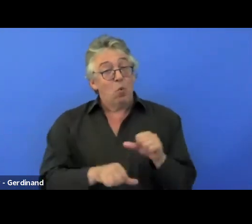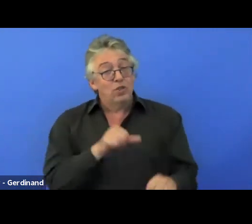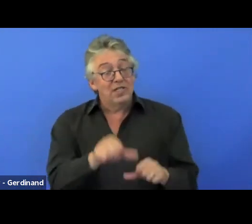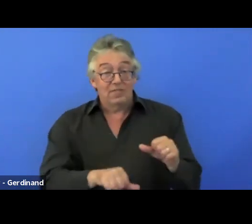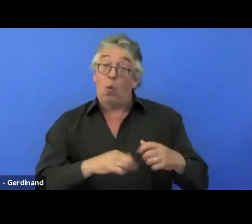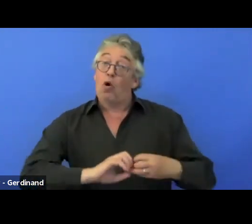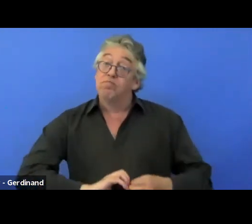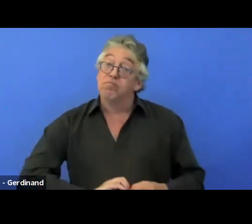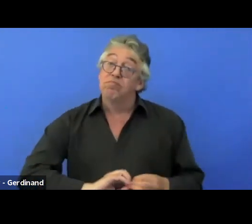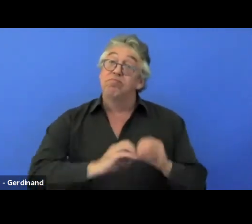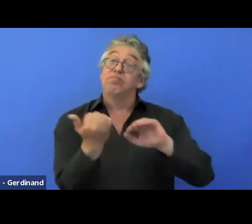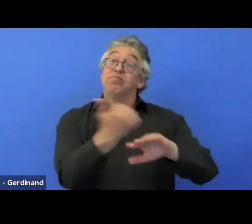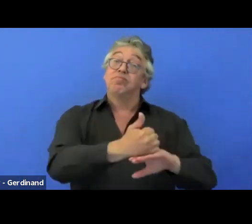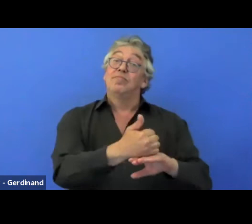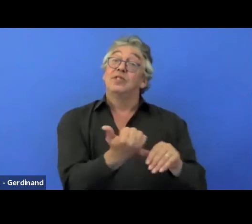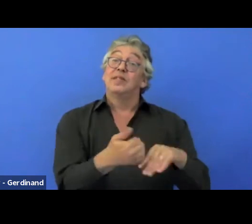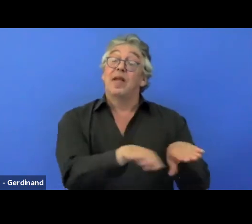that standards affect our everyday life,